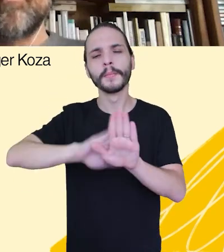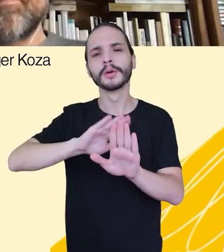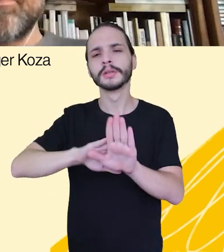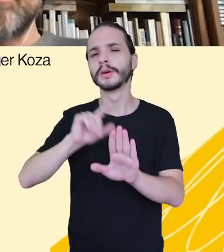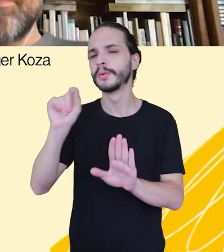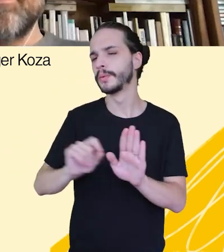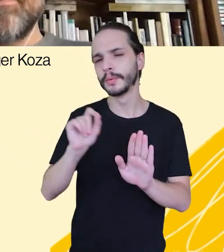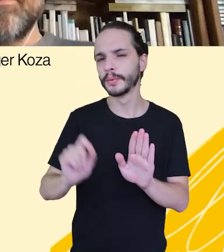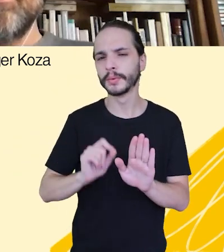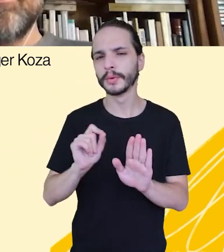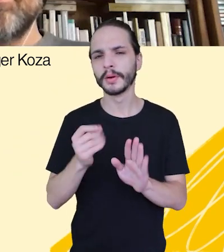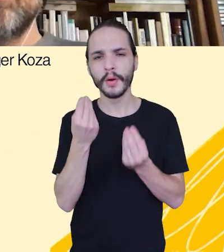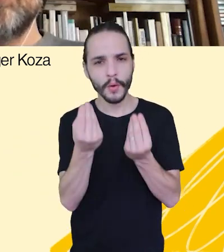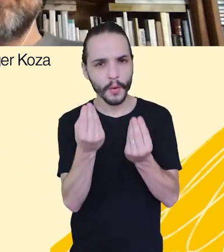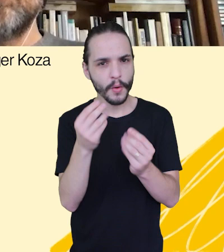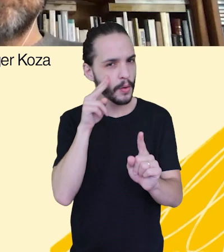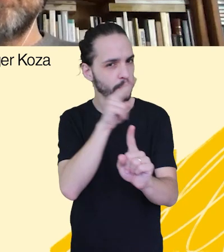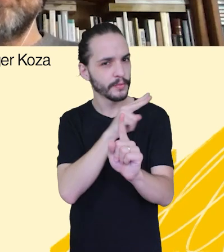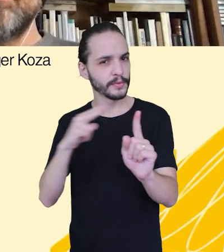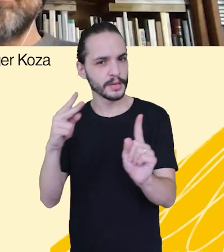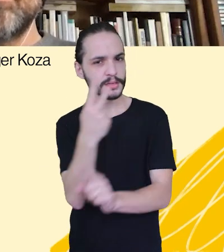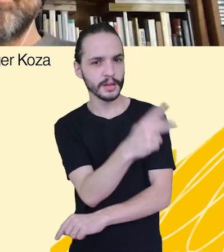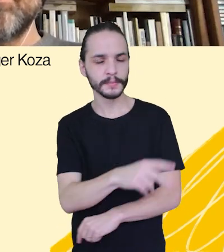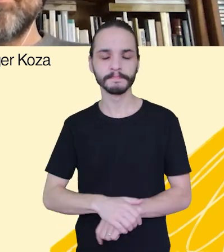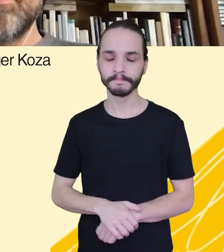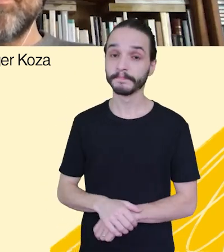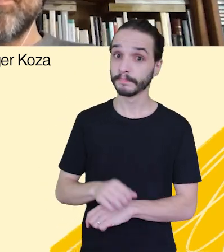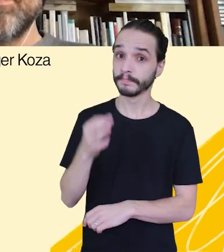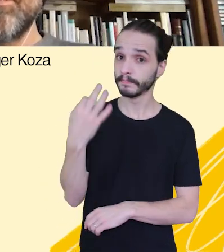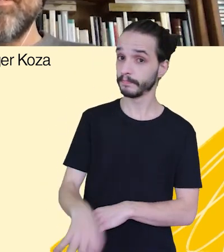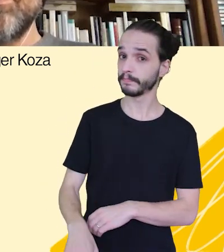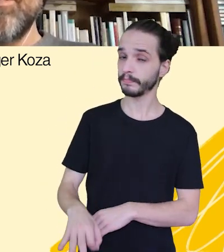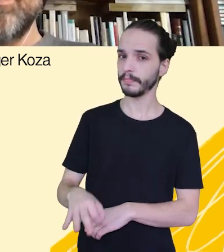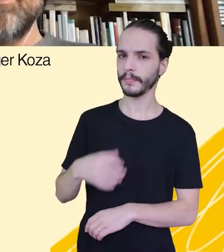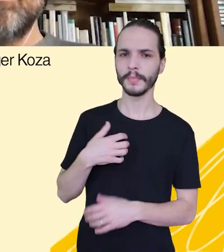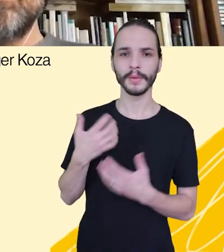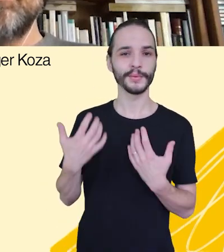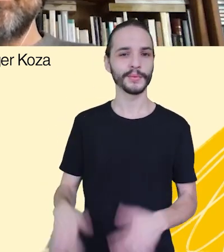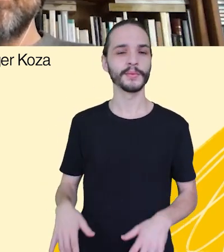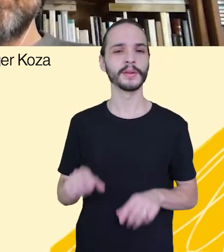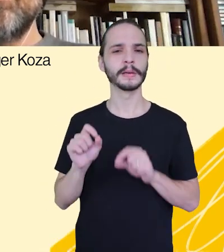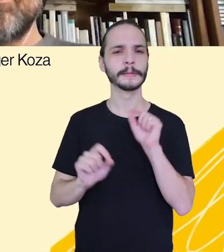Yes, but it was not that I wanted to come to the point